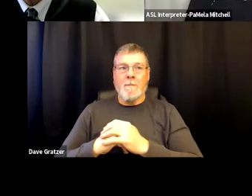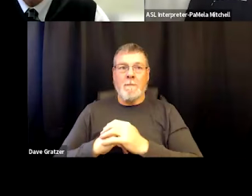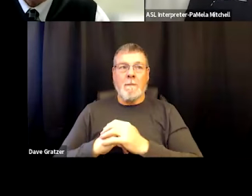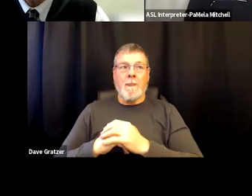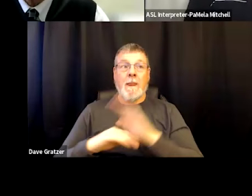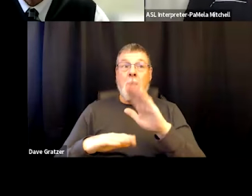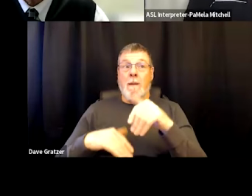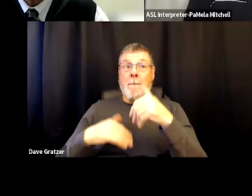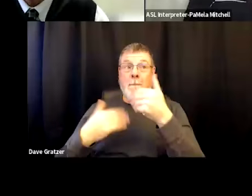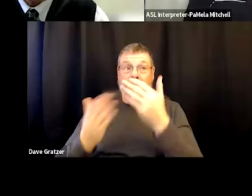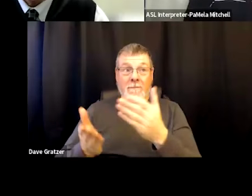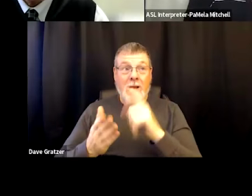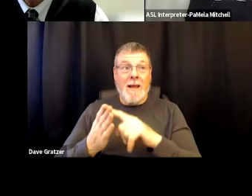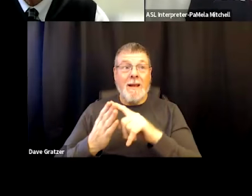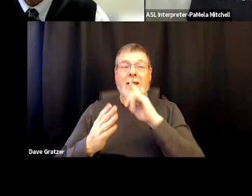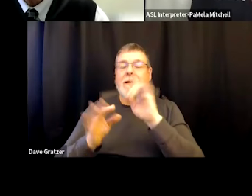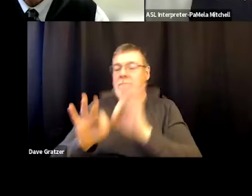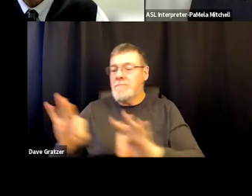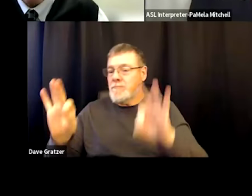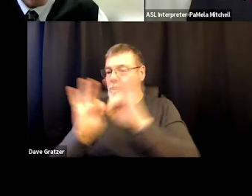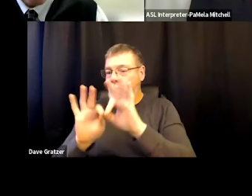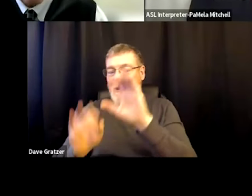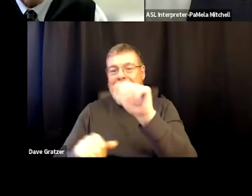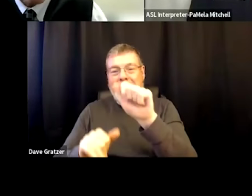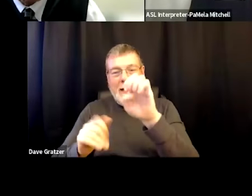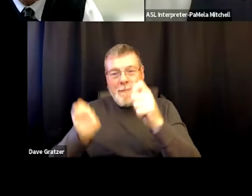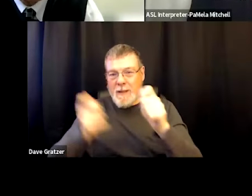during reentry is critically important. You have to have kind of a warm handoff